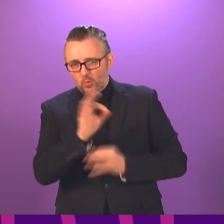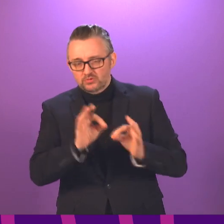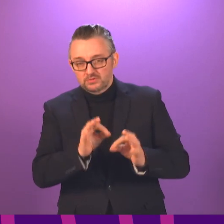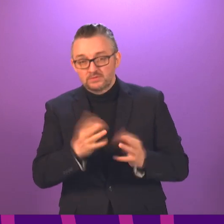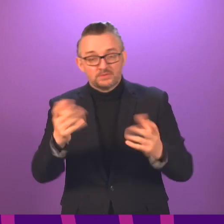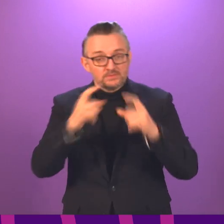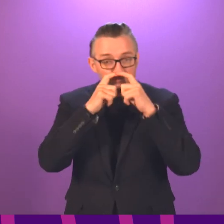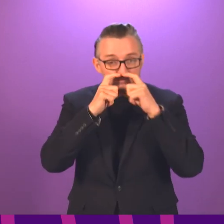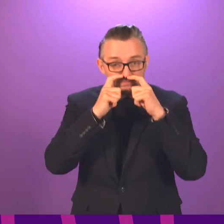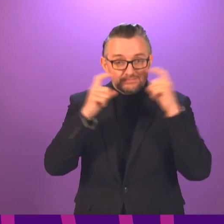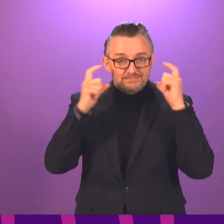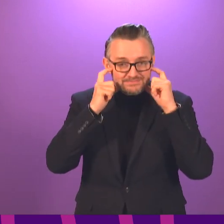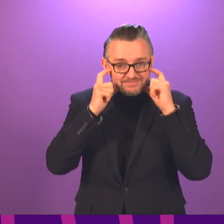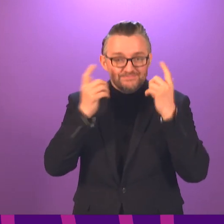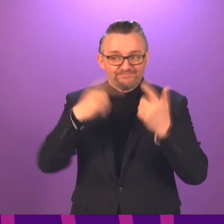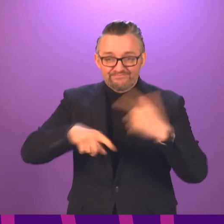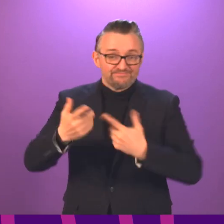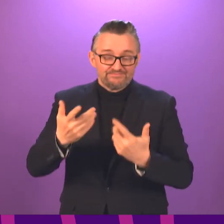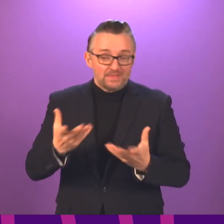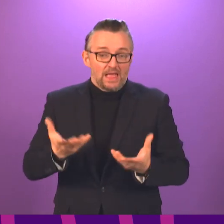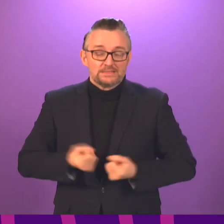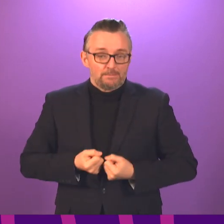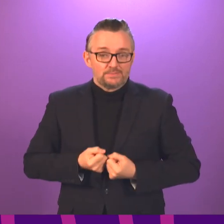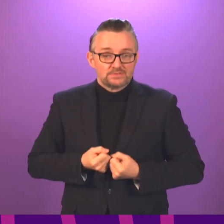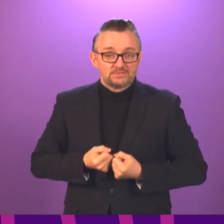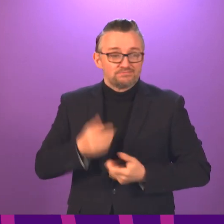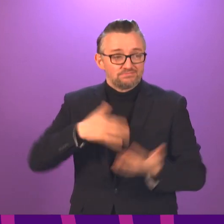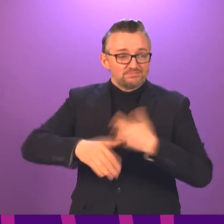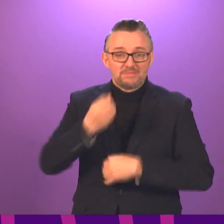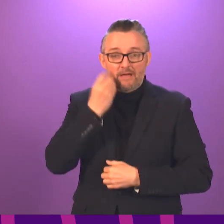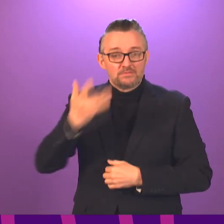and social distancing are now concepts that we take for granted in many areas of our lives.